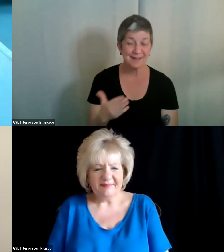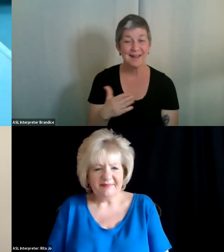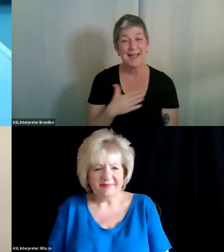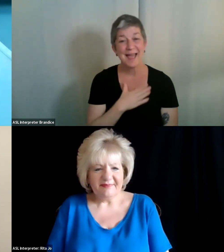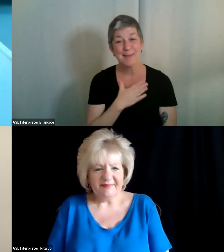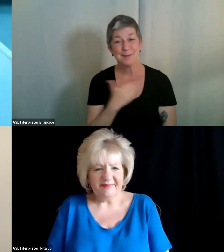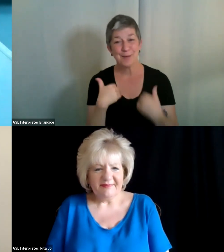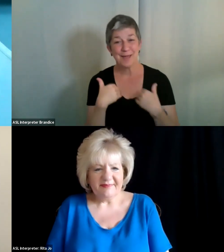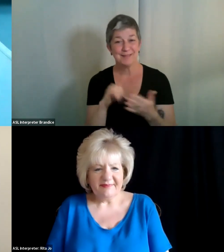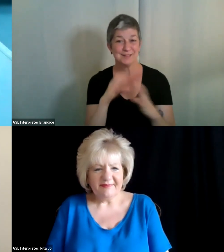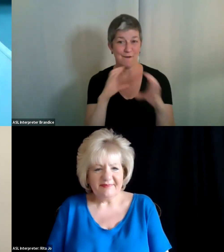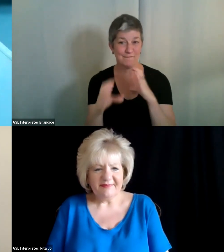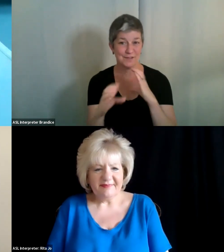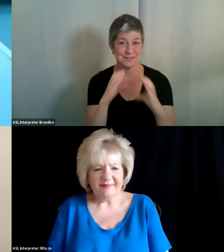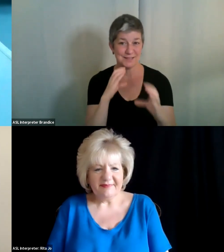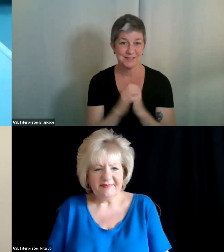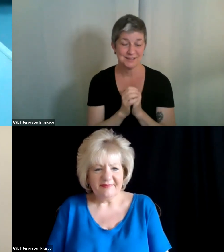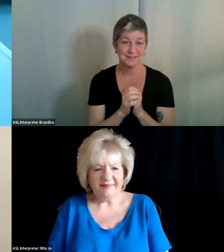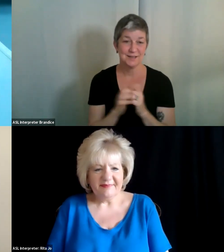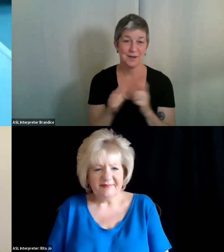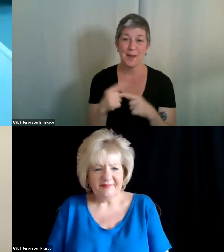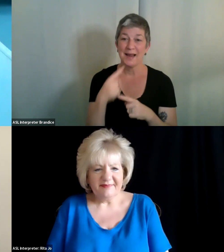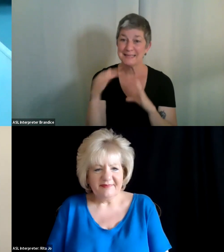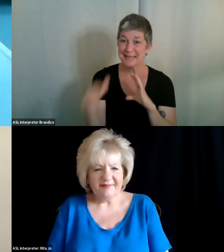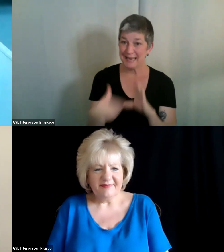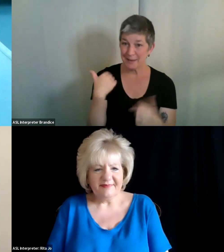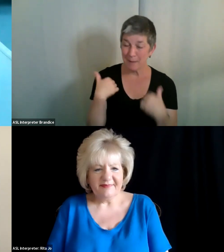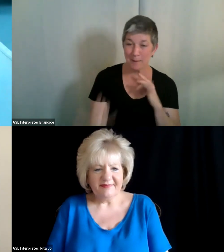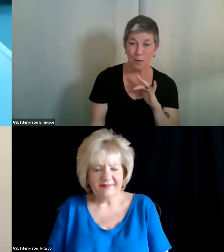conversations. When I say email me reach out to me, I'm being